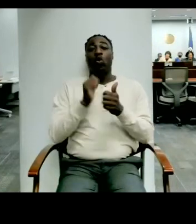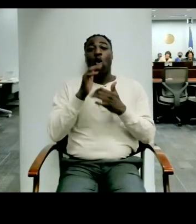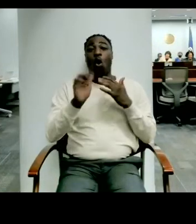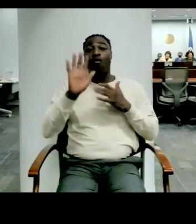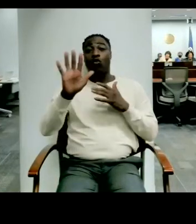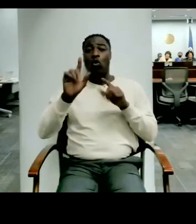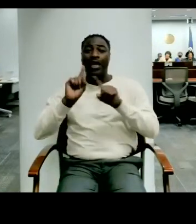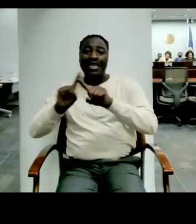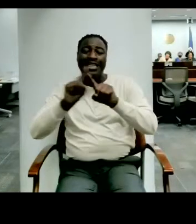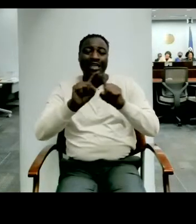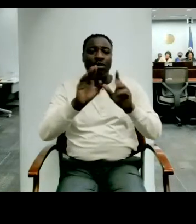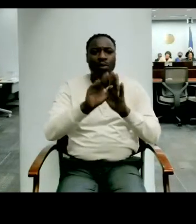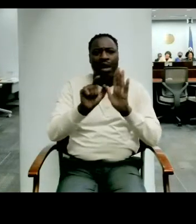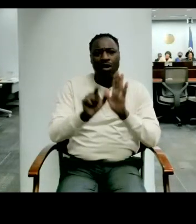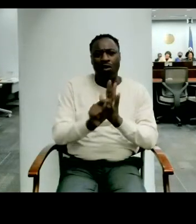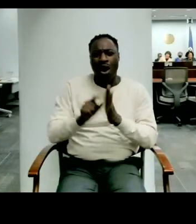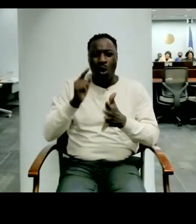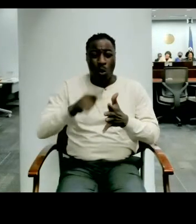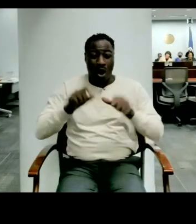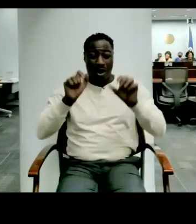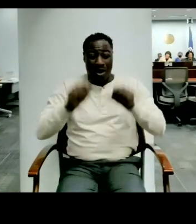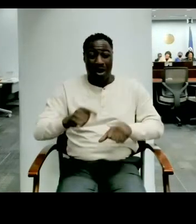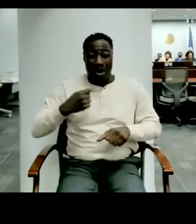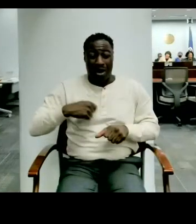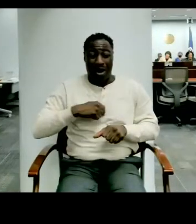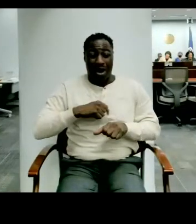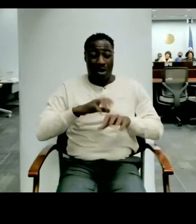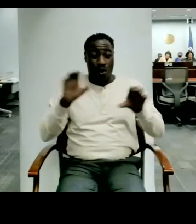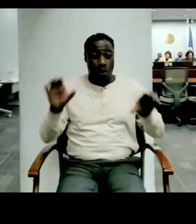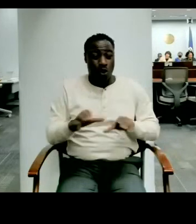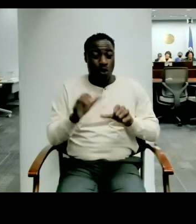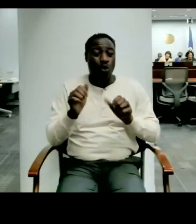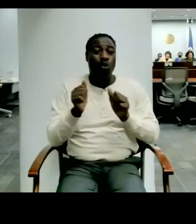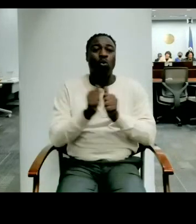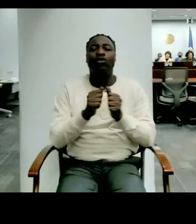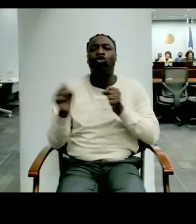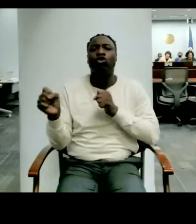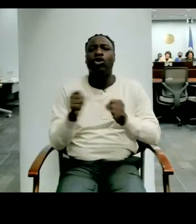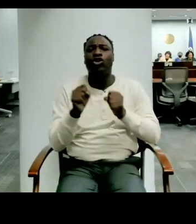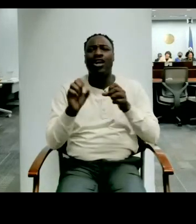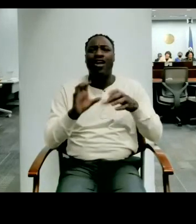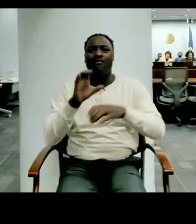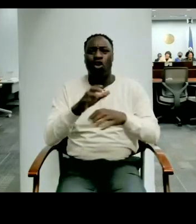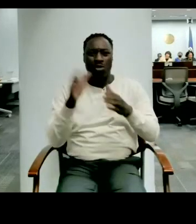What can we do alongside with this strategic enforcement plan to translate it into HR,